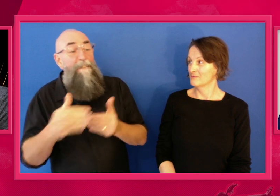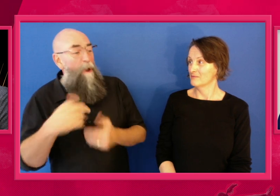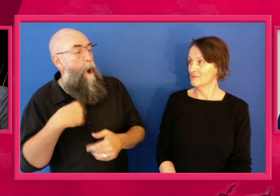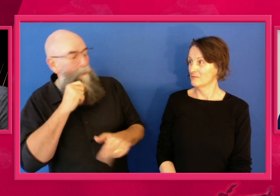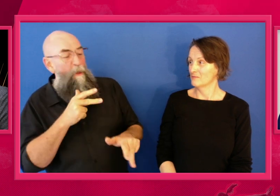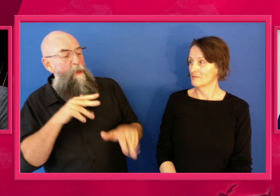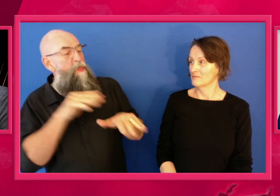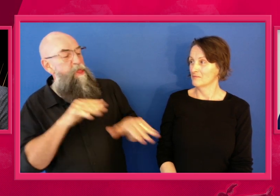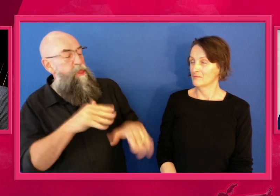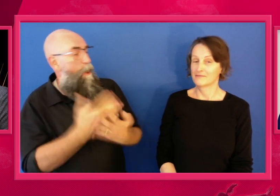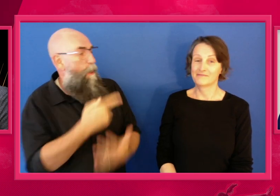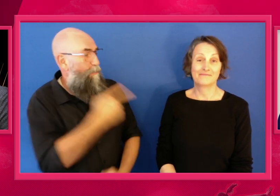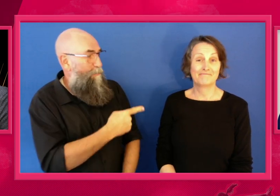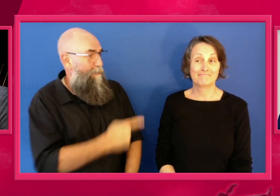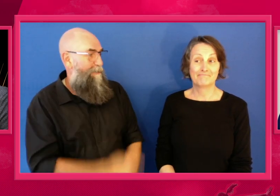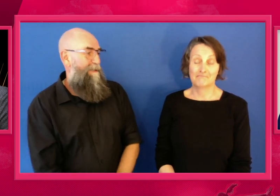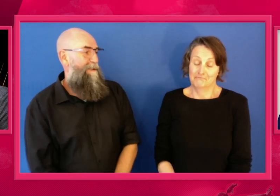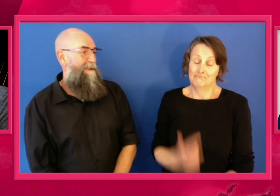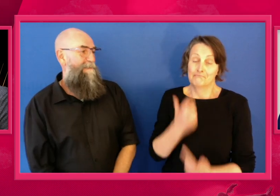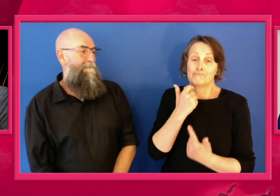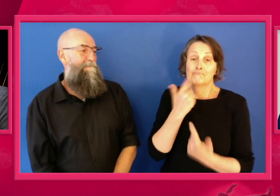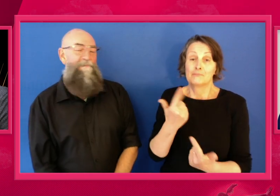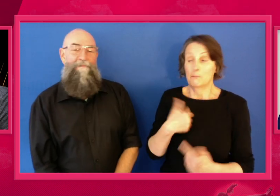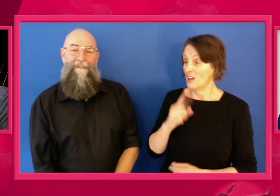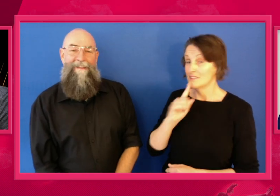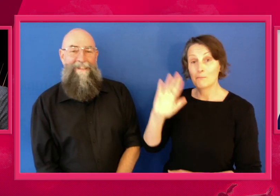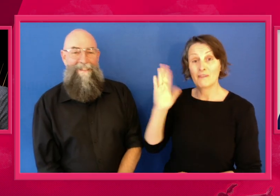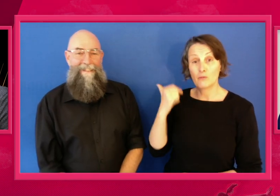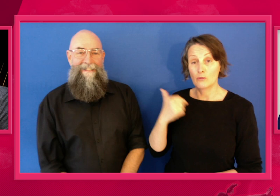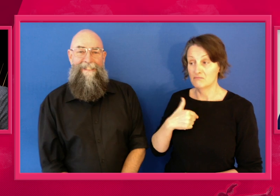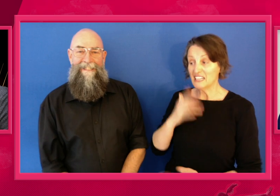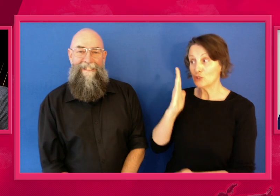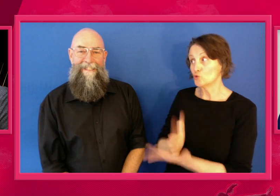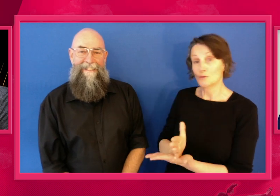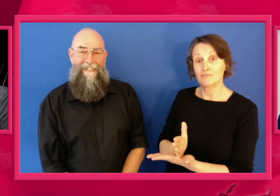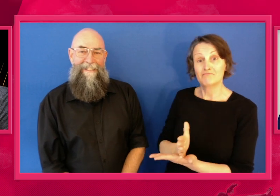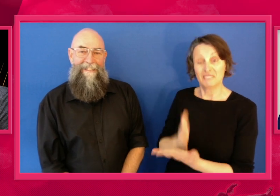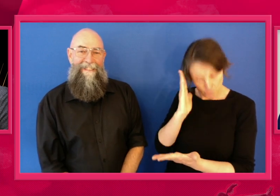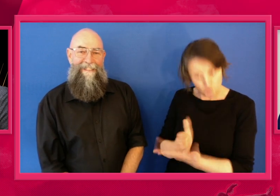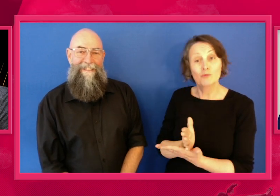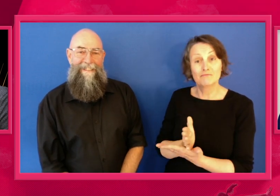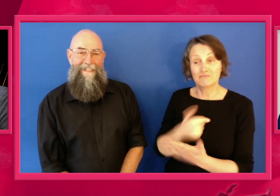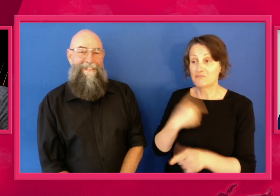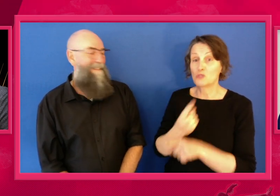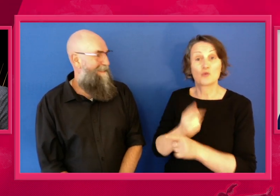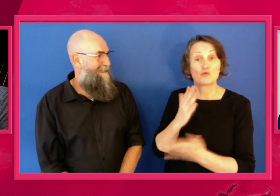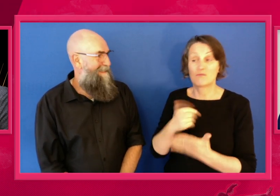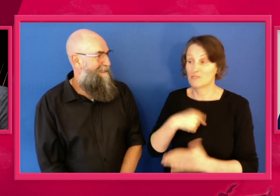Rheed McCracken: It is a bold move. But as I said, I'll stand by it. And I'll back it.